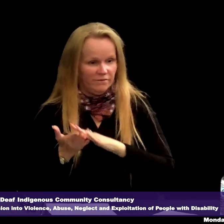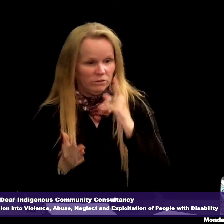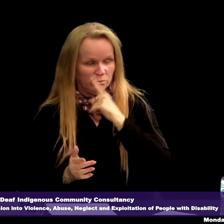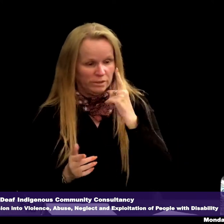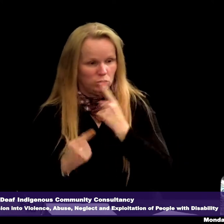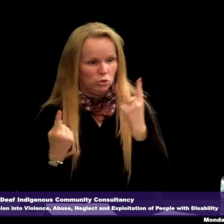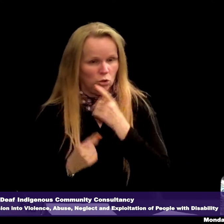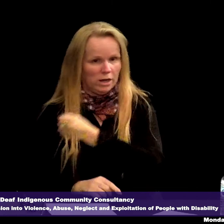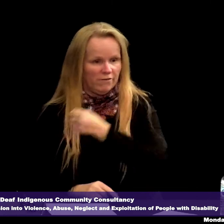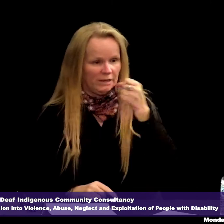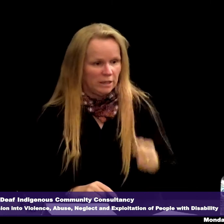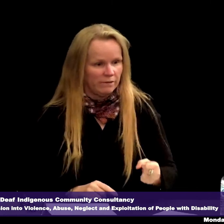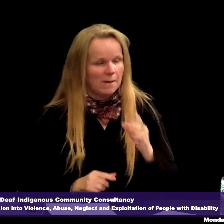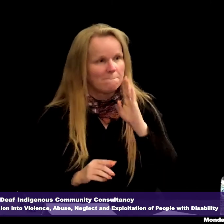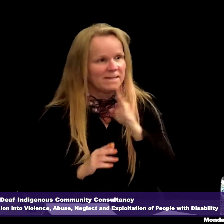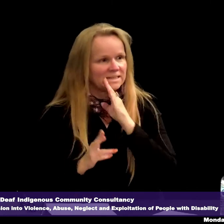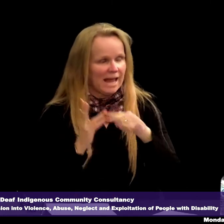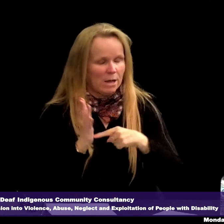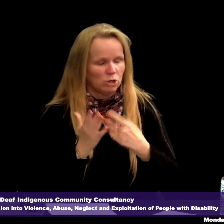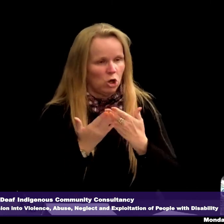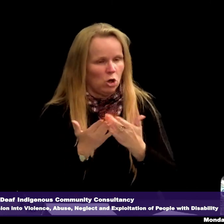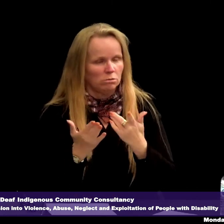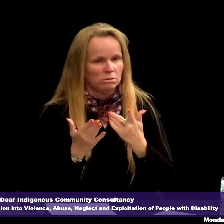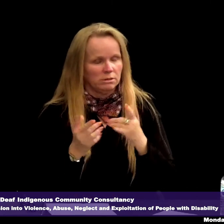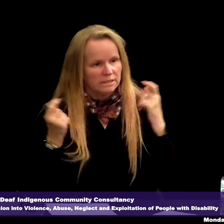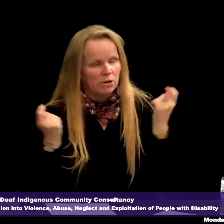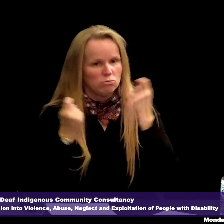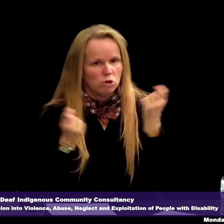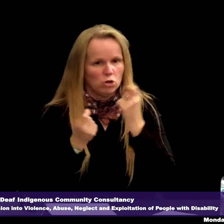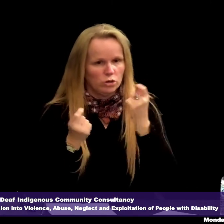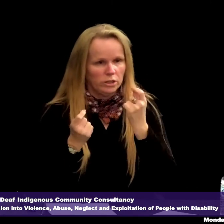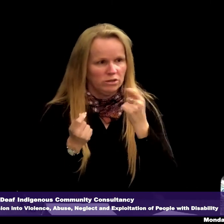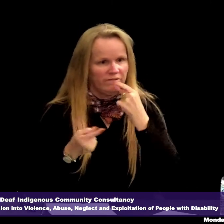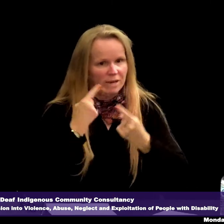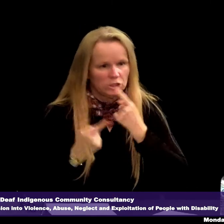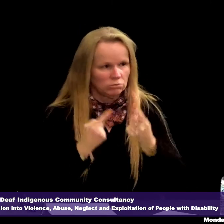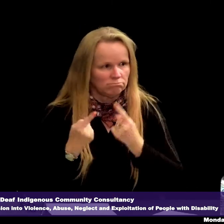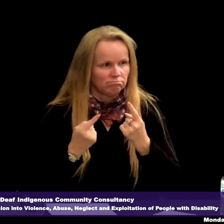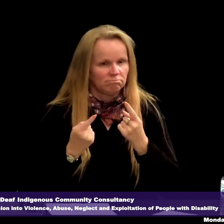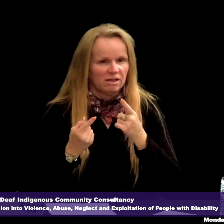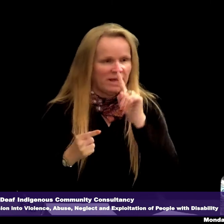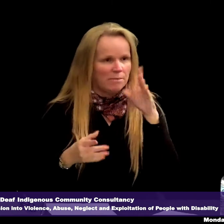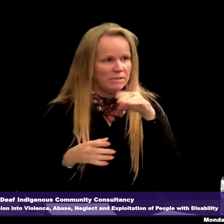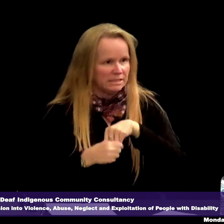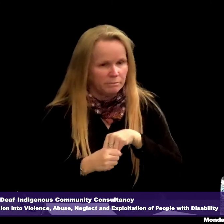But for Deaf or hard of hearing people who are removed from country, they miss out on ceremonies. They miss out on information.